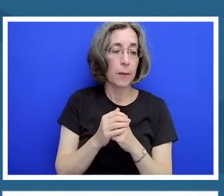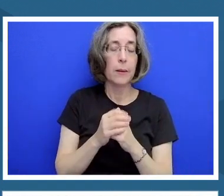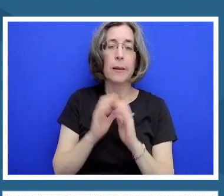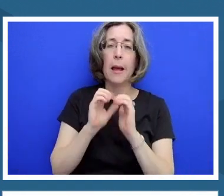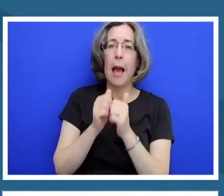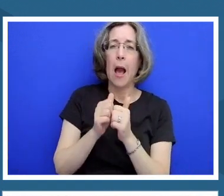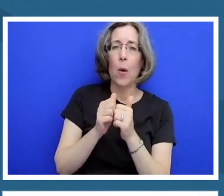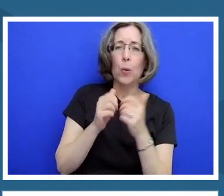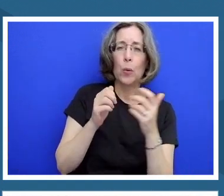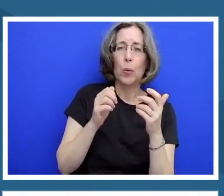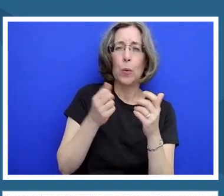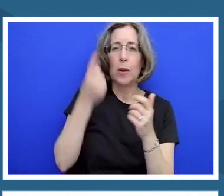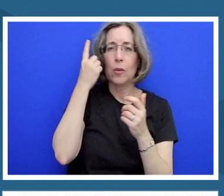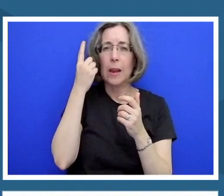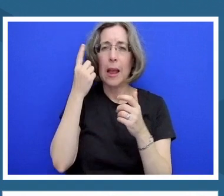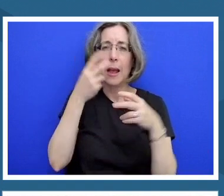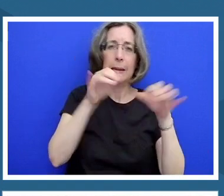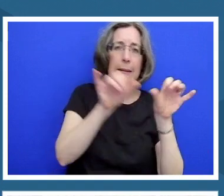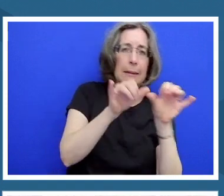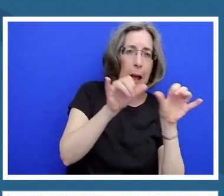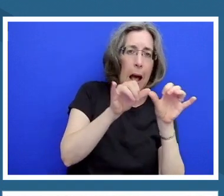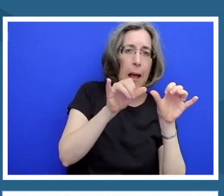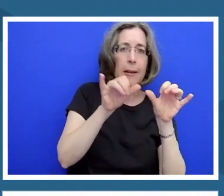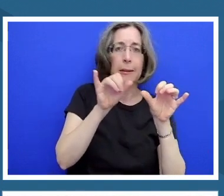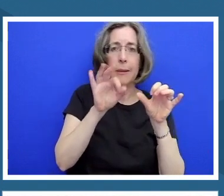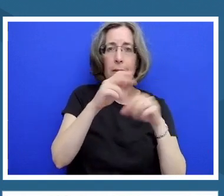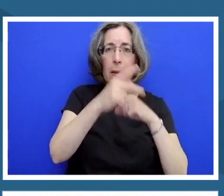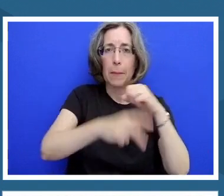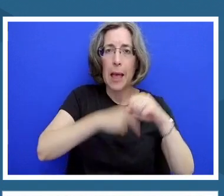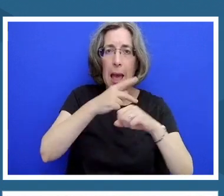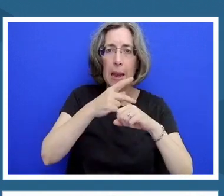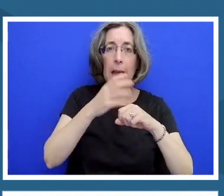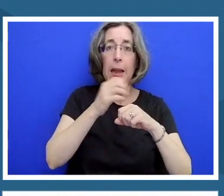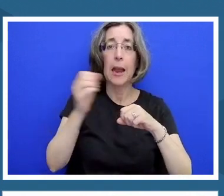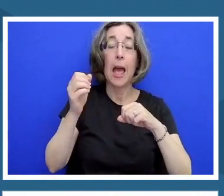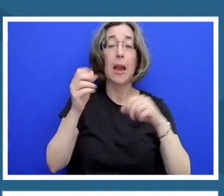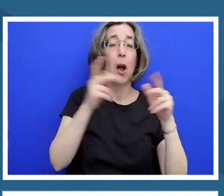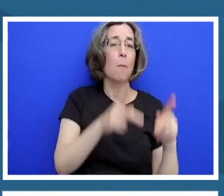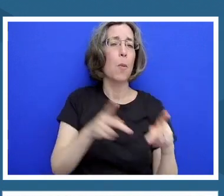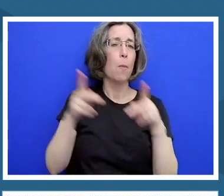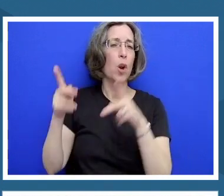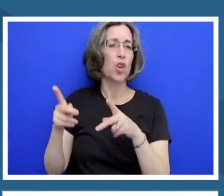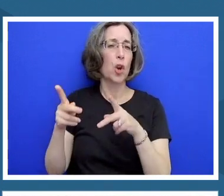understand that that dip in the light